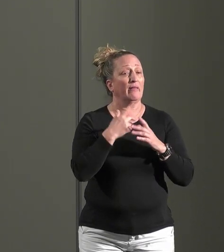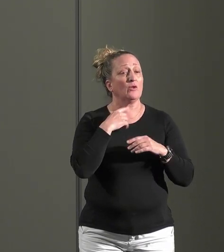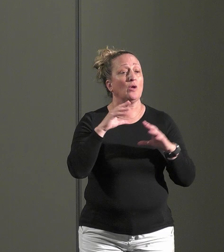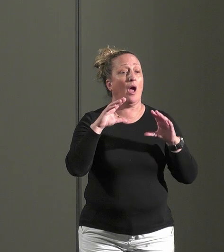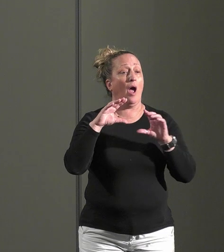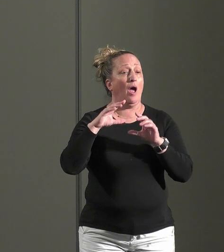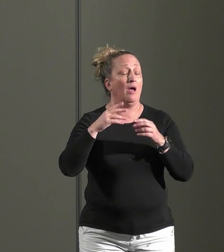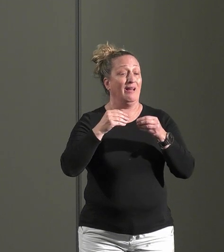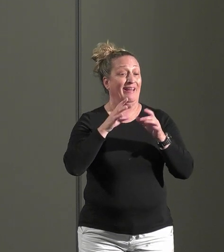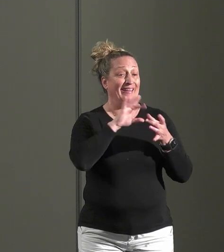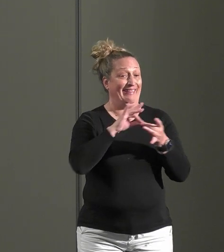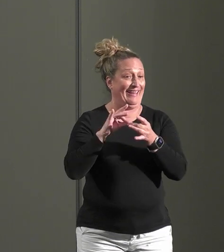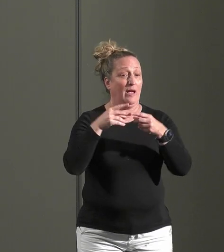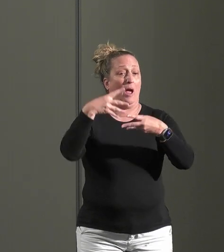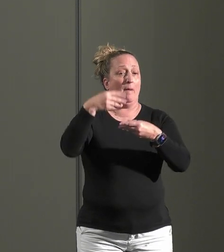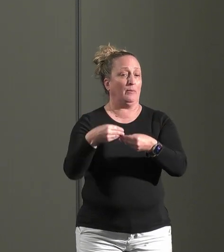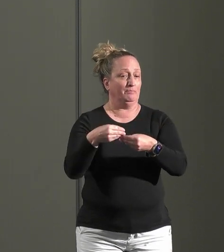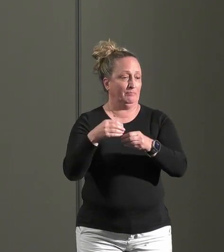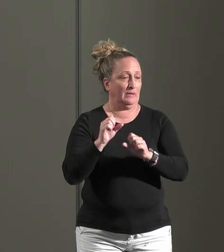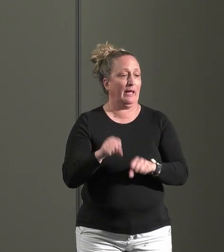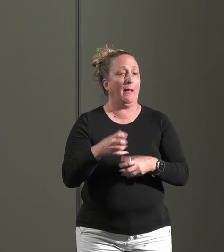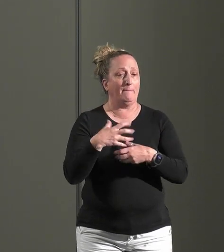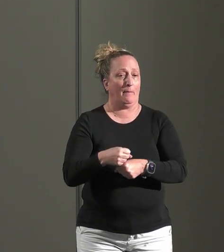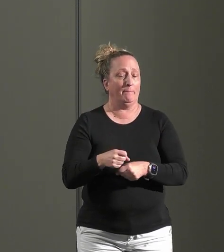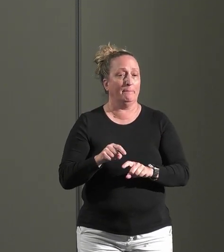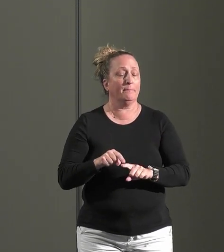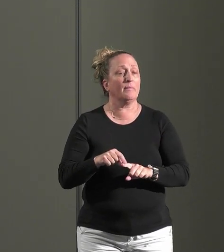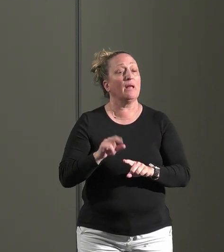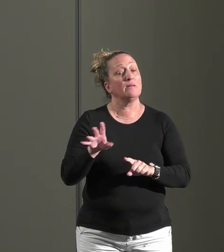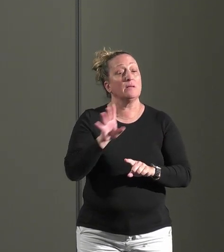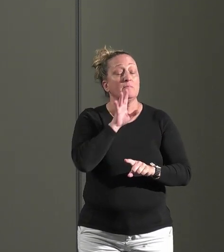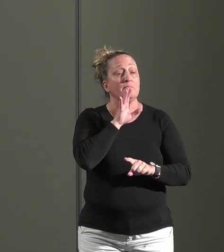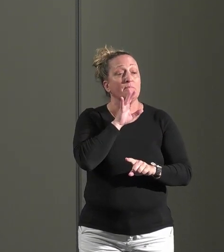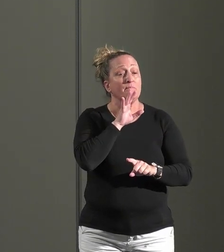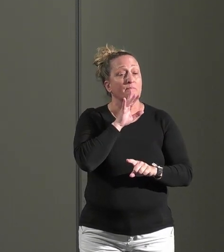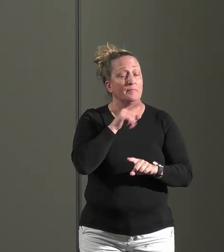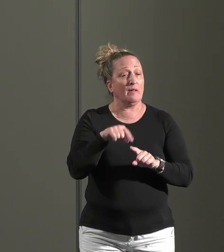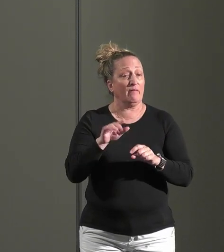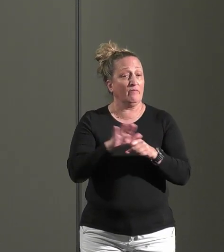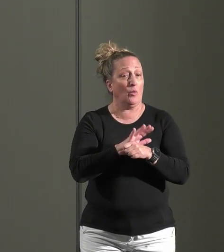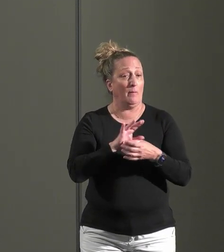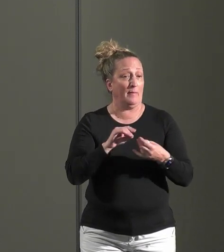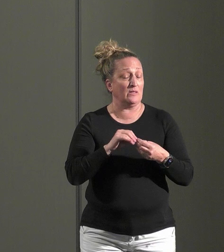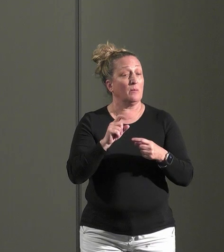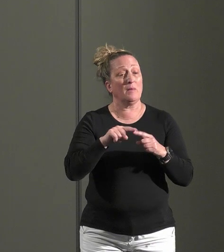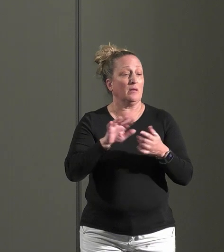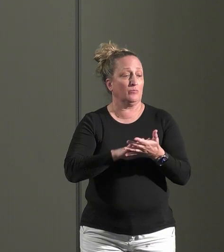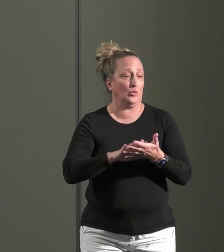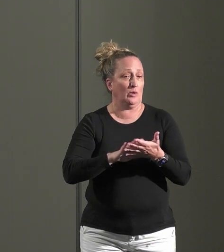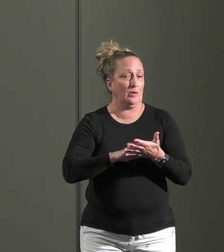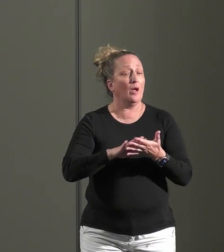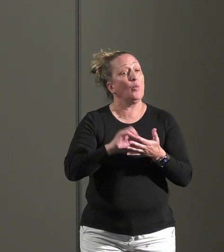link that the speech output is speaking for message in Braille we have it shorter so